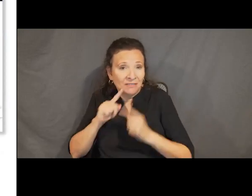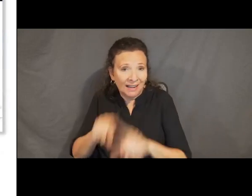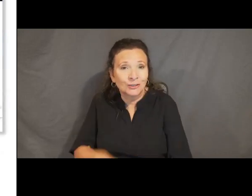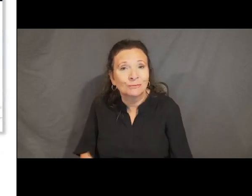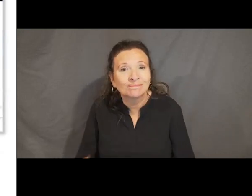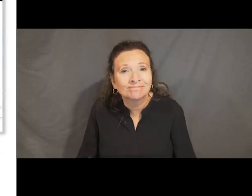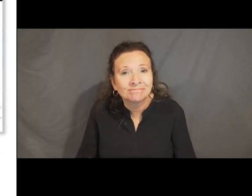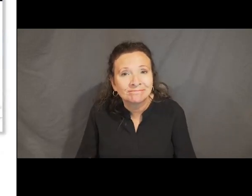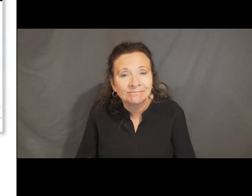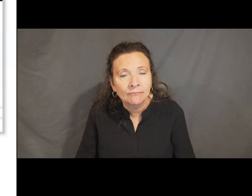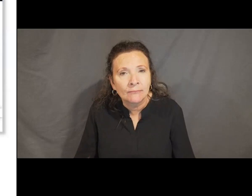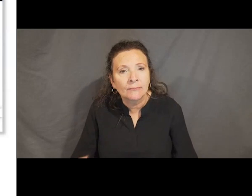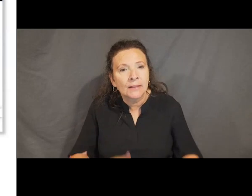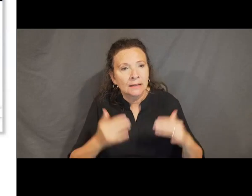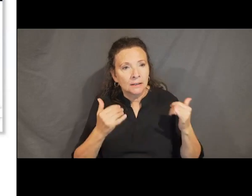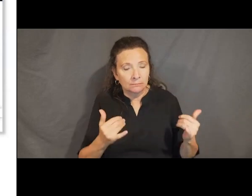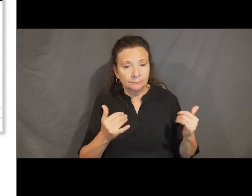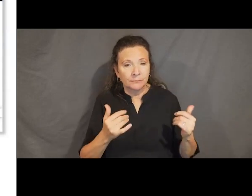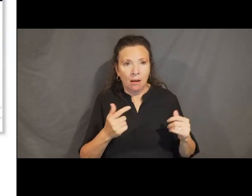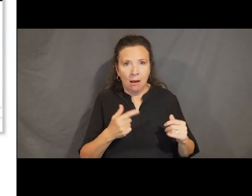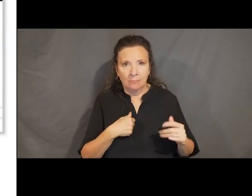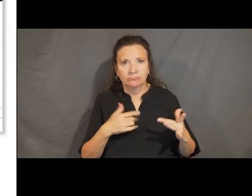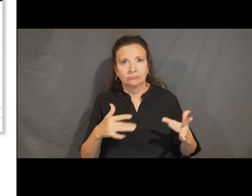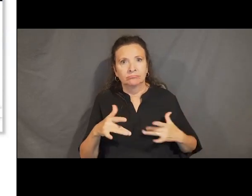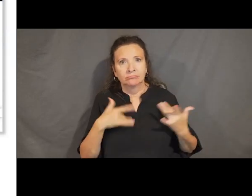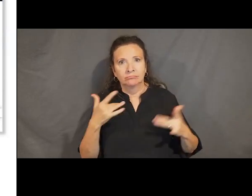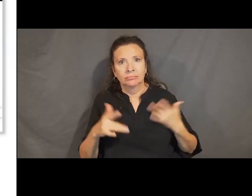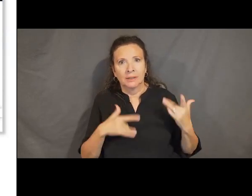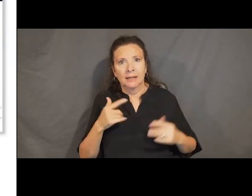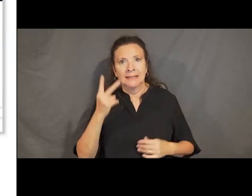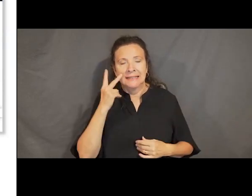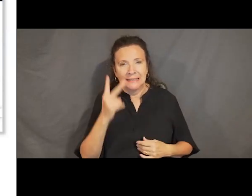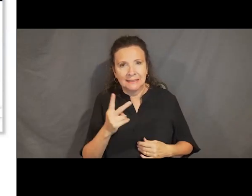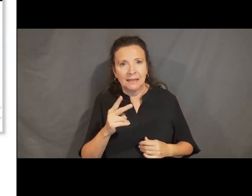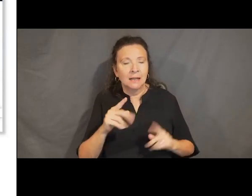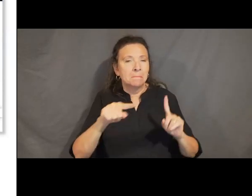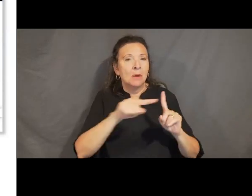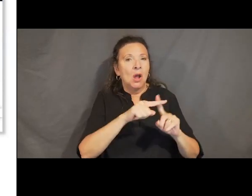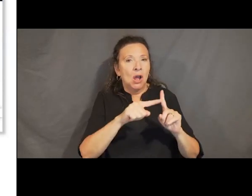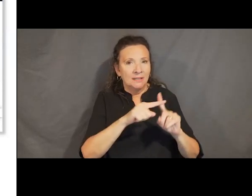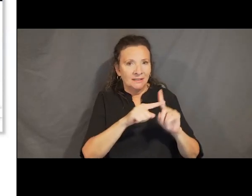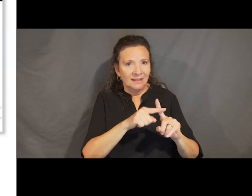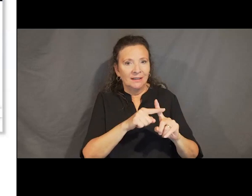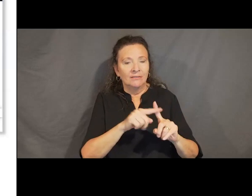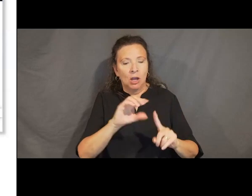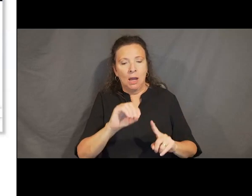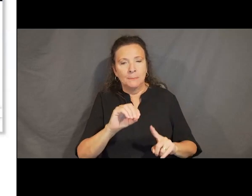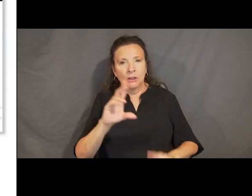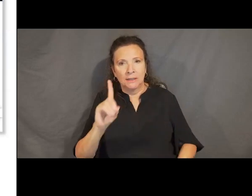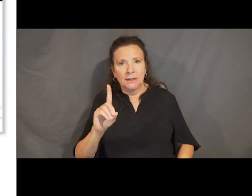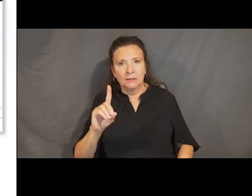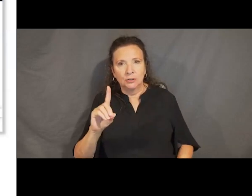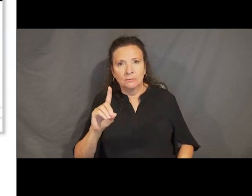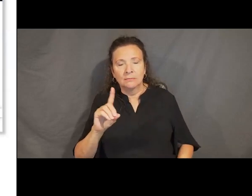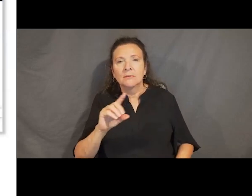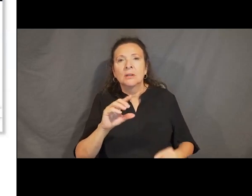we are seeing great positive results on our object detection model for tables. That looks like a